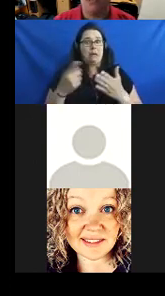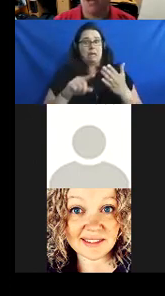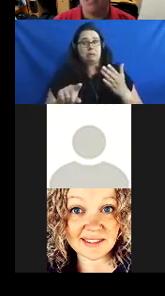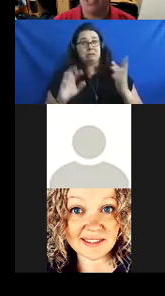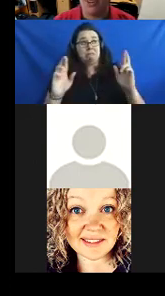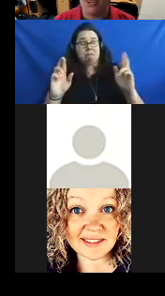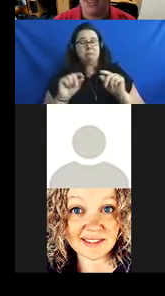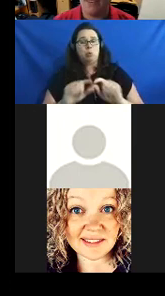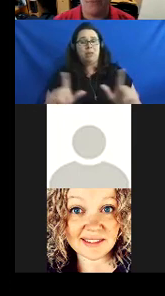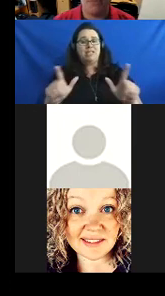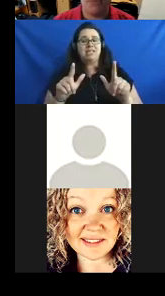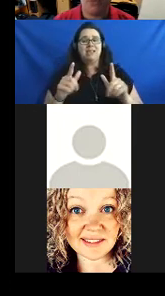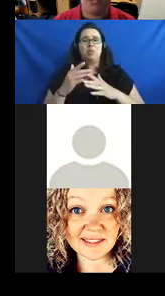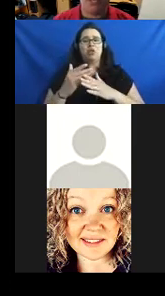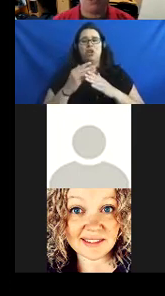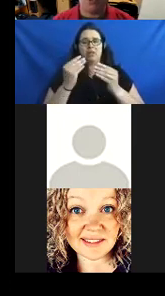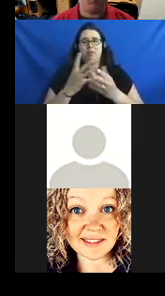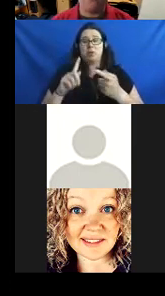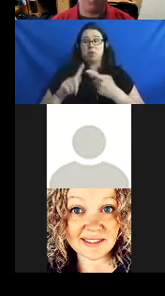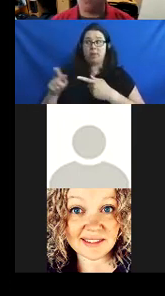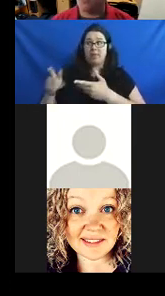I CAN SHARE THAT INFORMATION WHEN THE COURSE IS AVAILABLE.